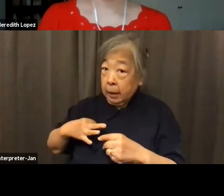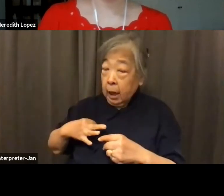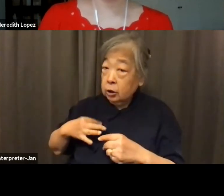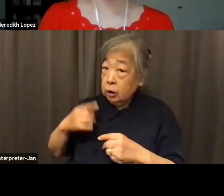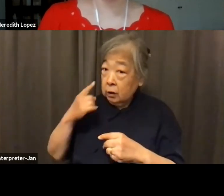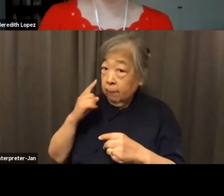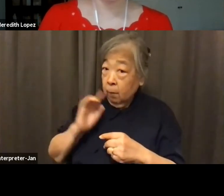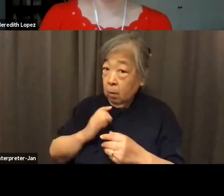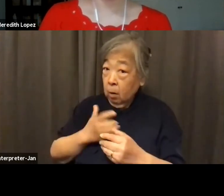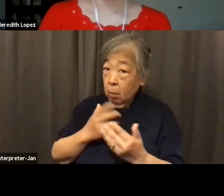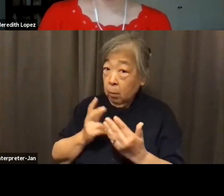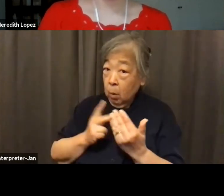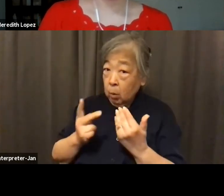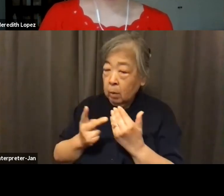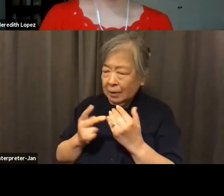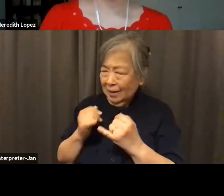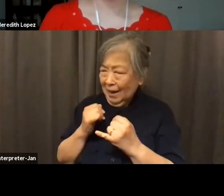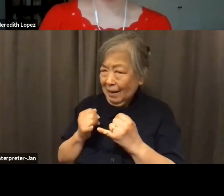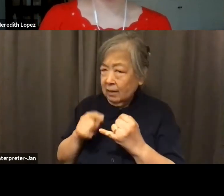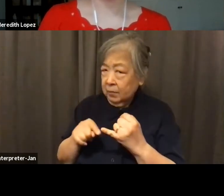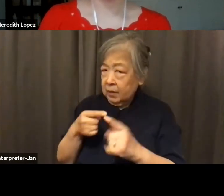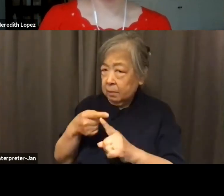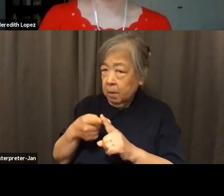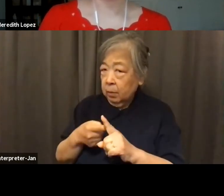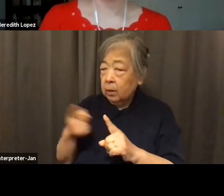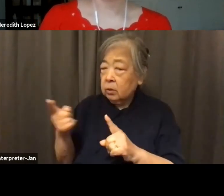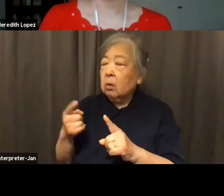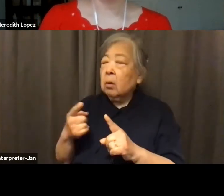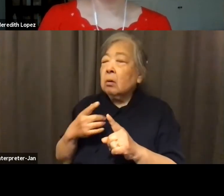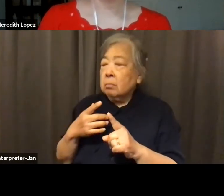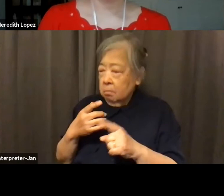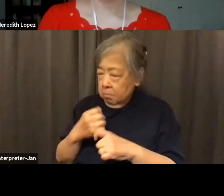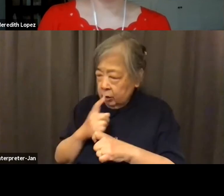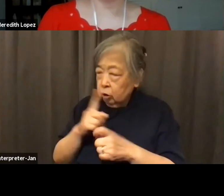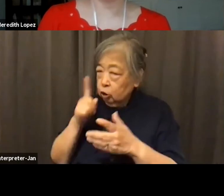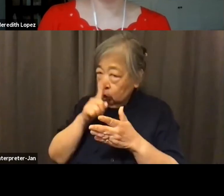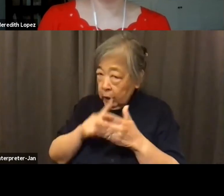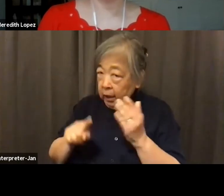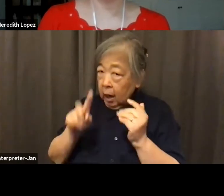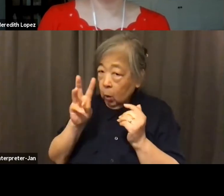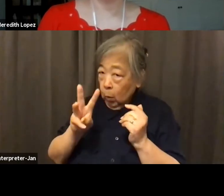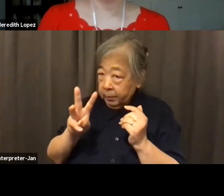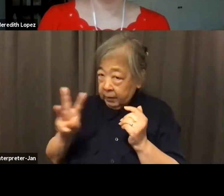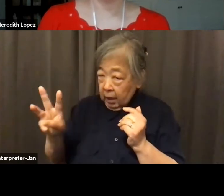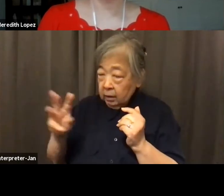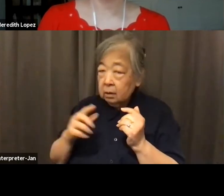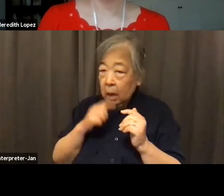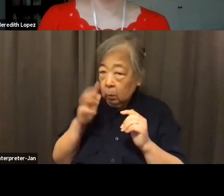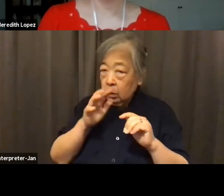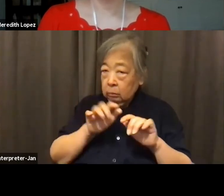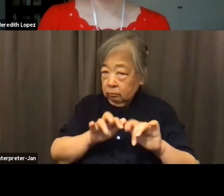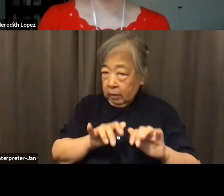month, so definitely check out the website, which is on the PDF, and I'll write it, as well.